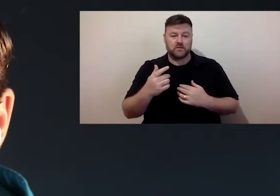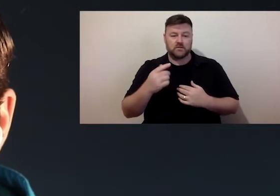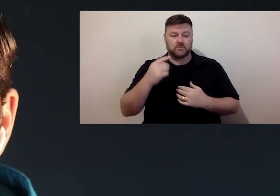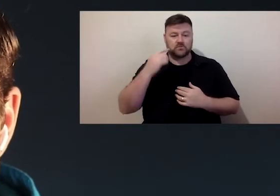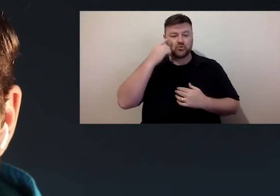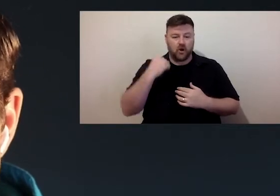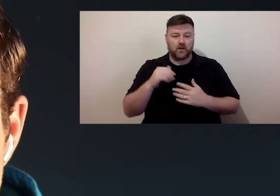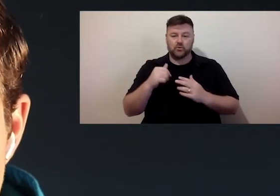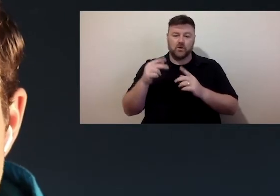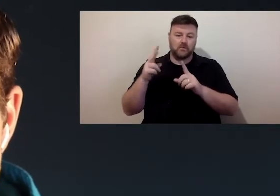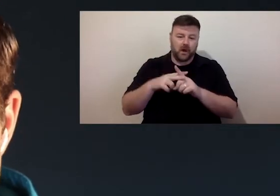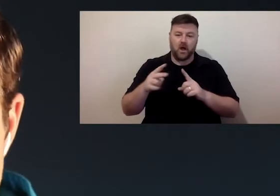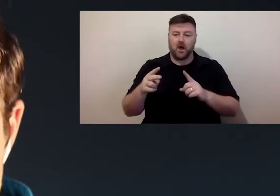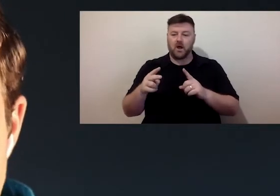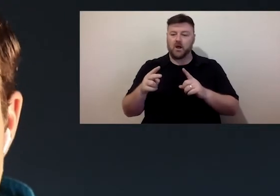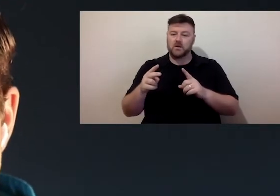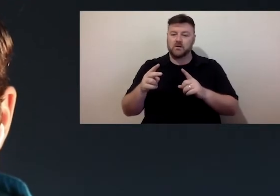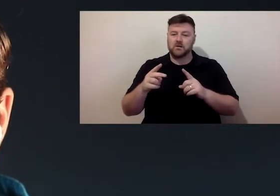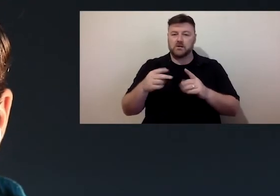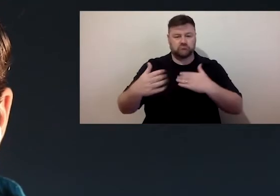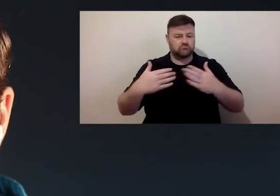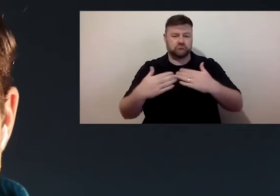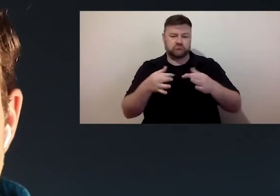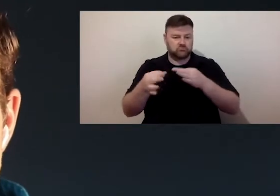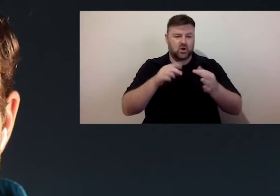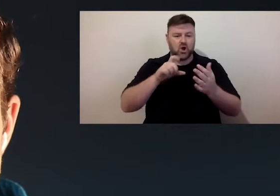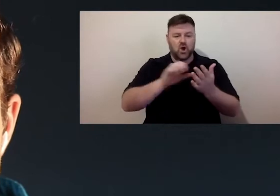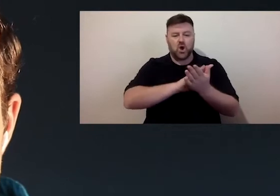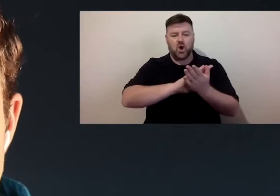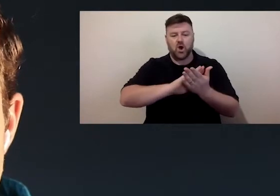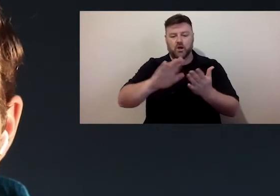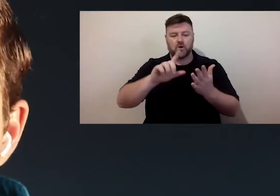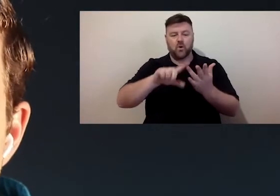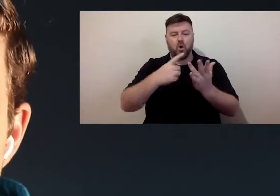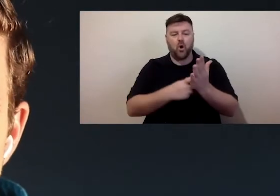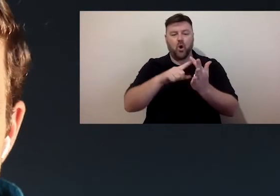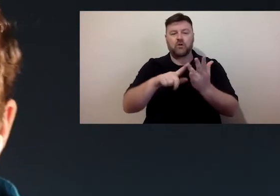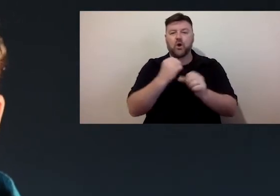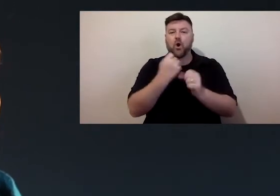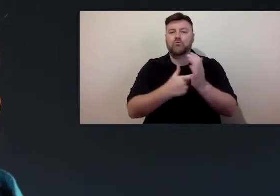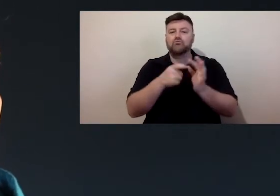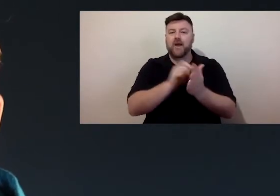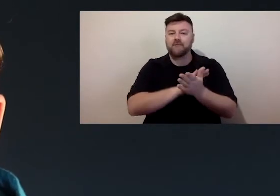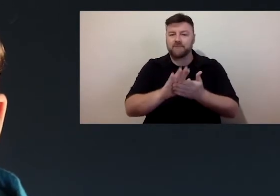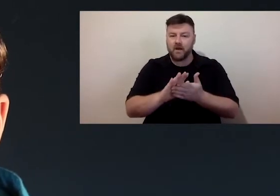to that medium and to that context and then to the people that I'm inviting to share that context with me.